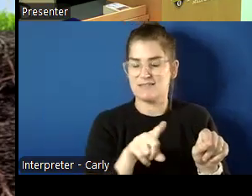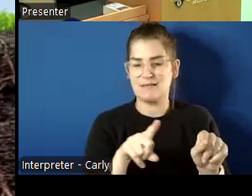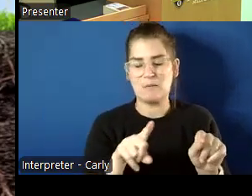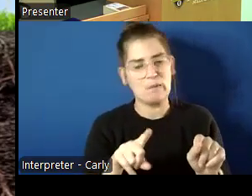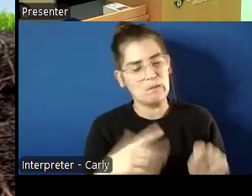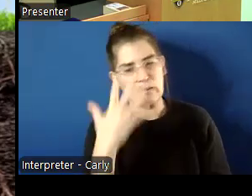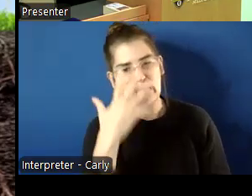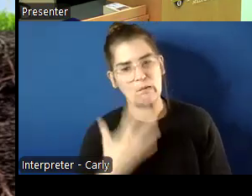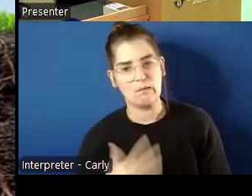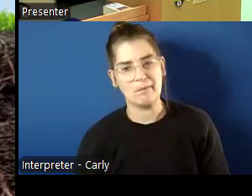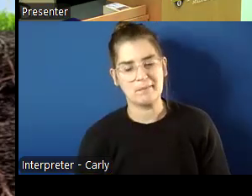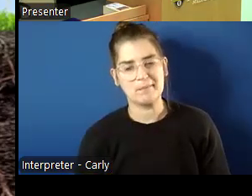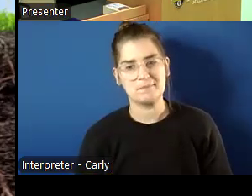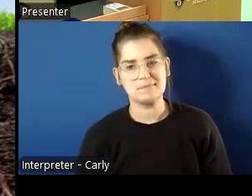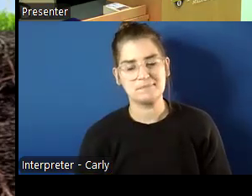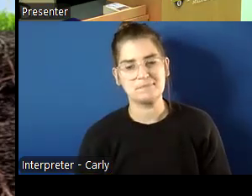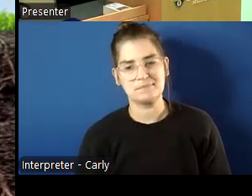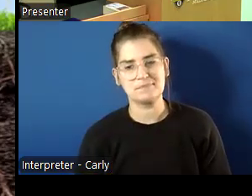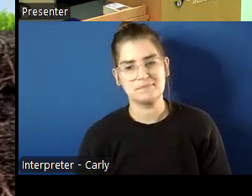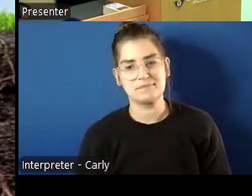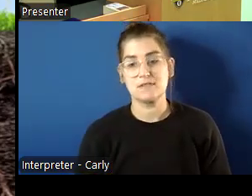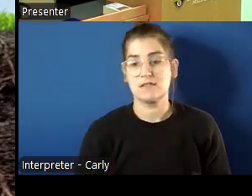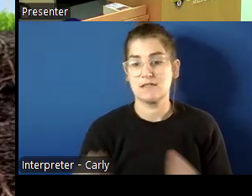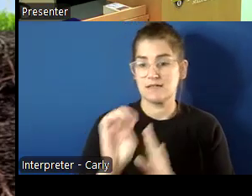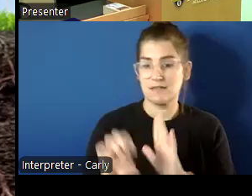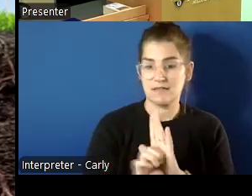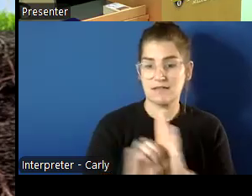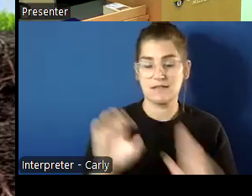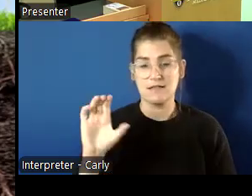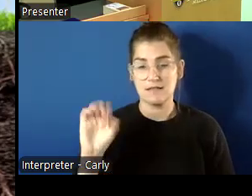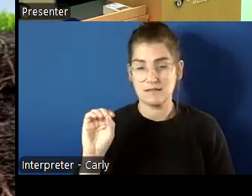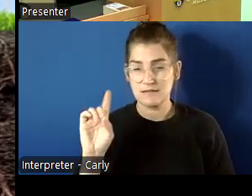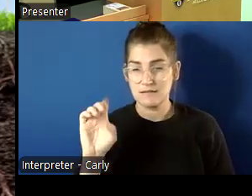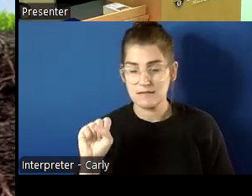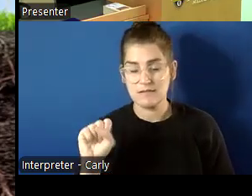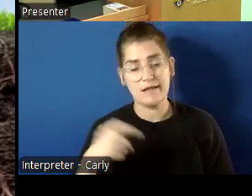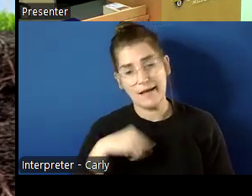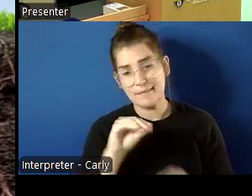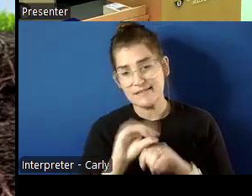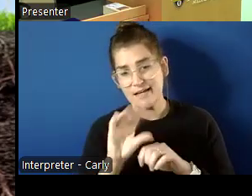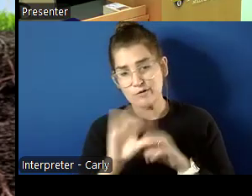because that's where in our ethics codes you we've I know I'm a counselor and you're in